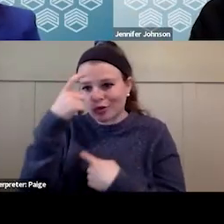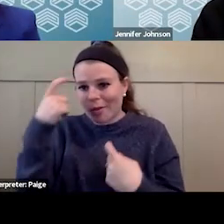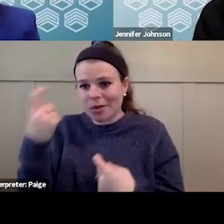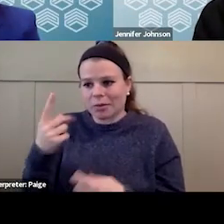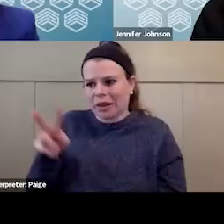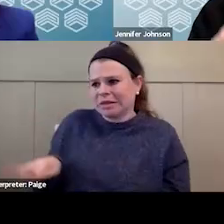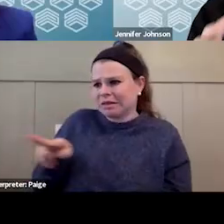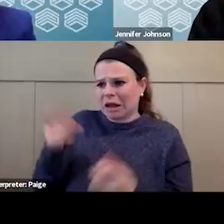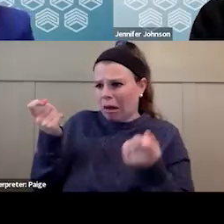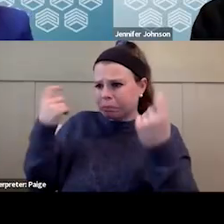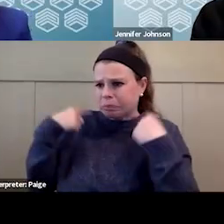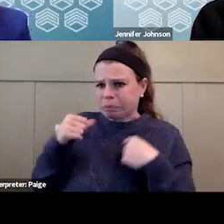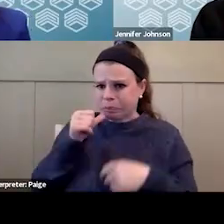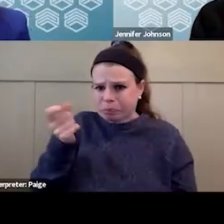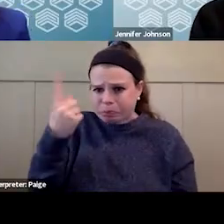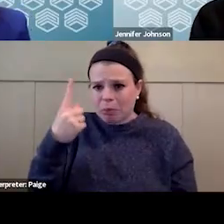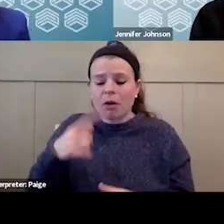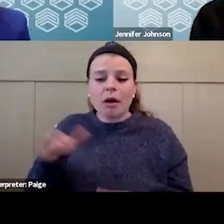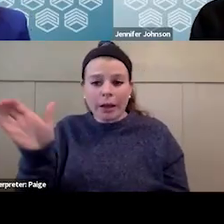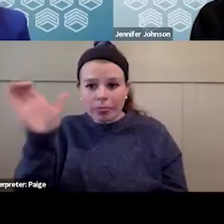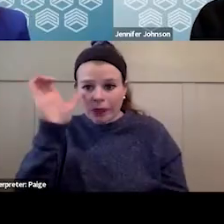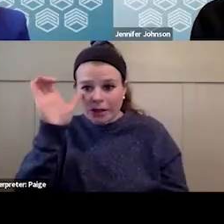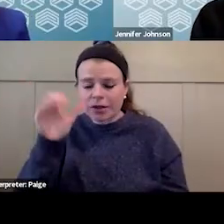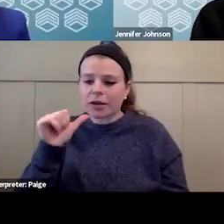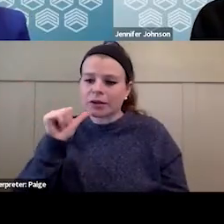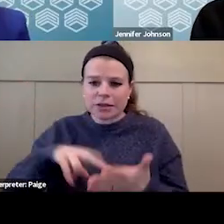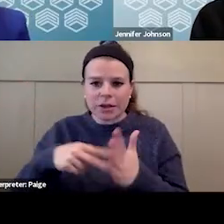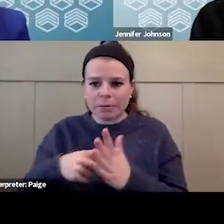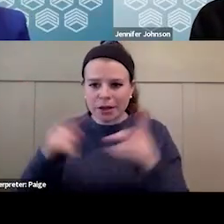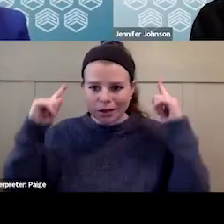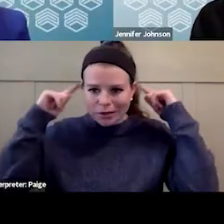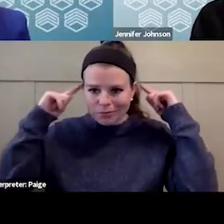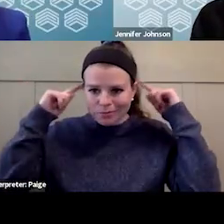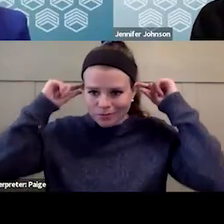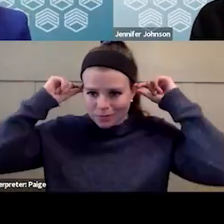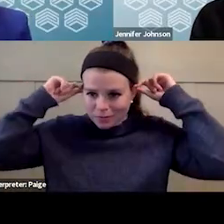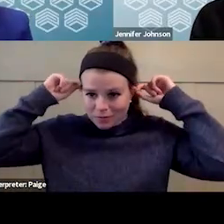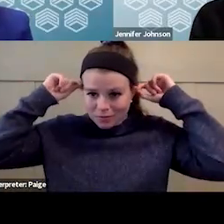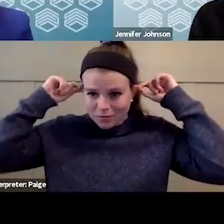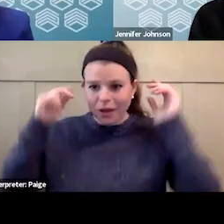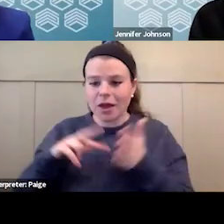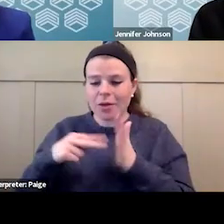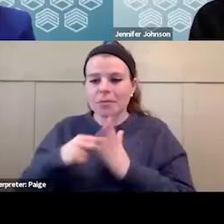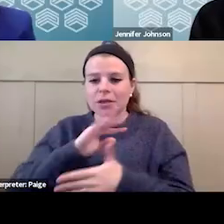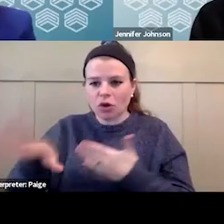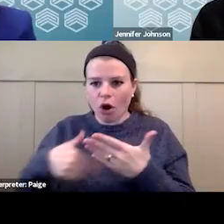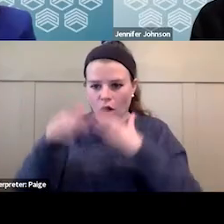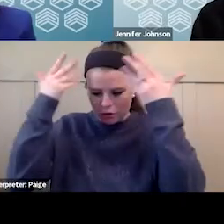And listening involves more than our ears. It really involves all of our senses, and I think that that's really important.